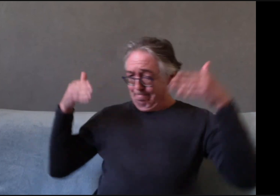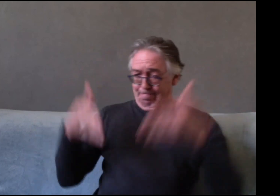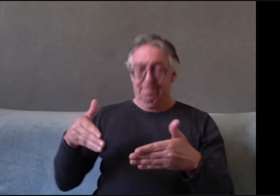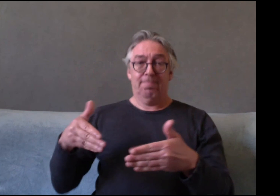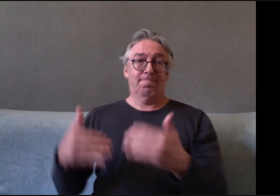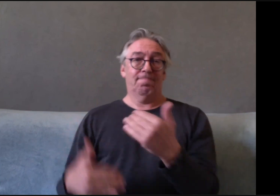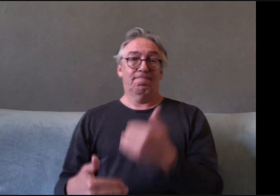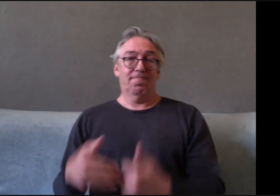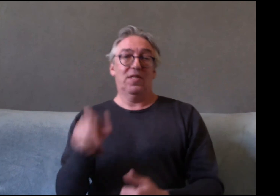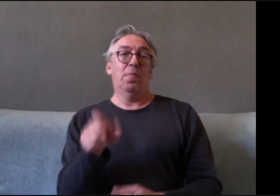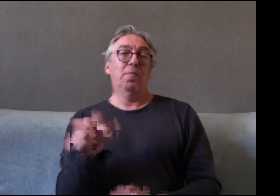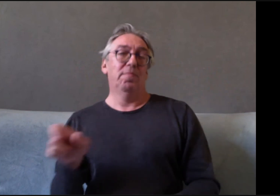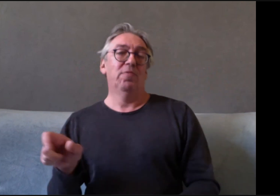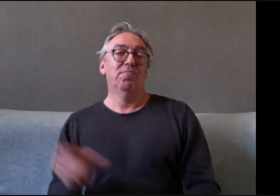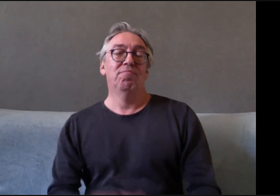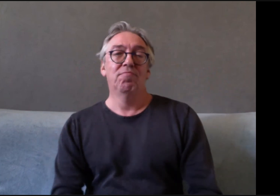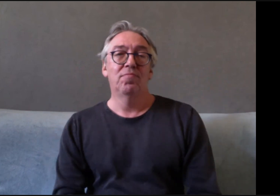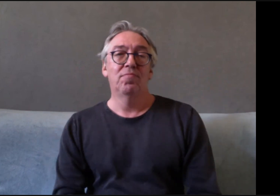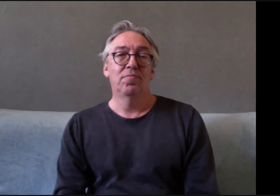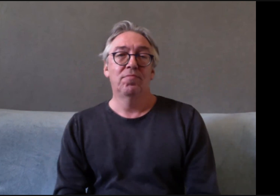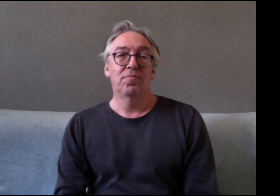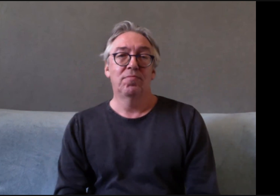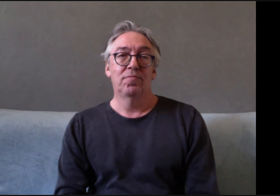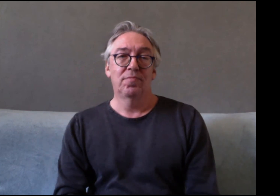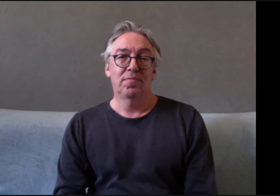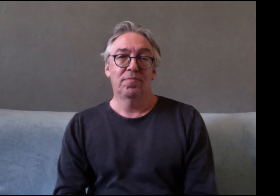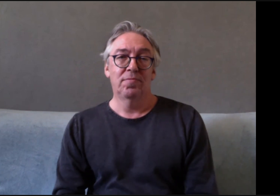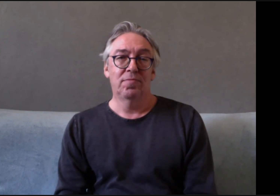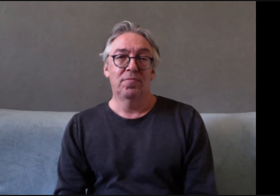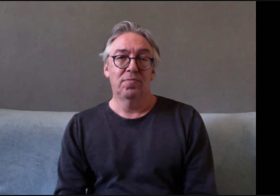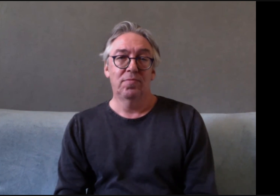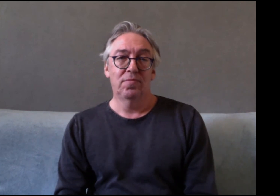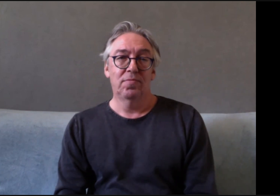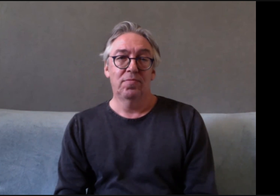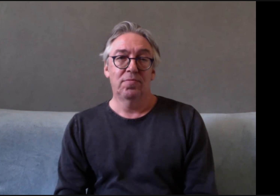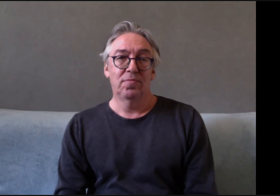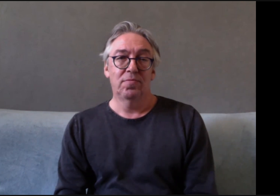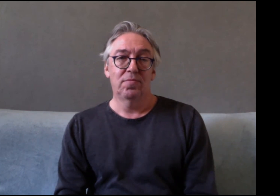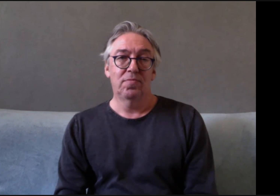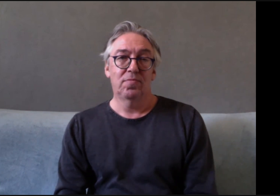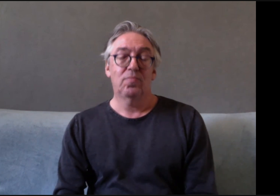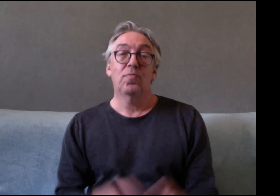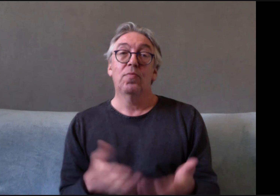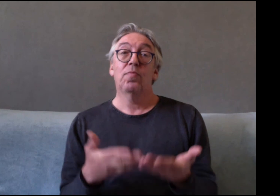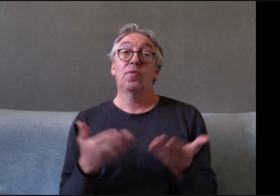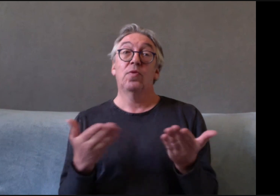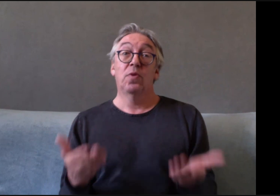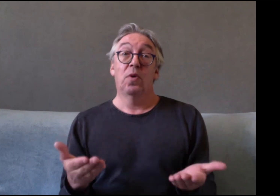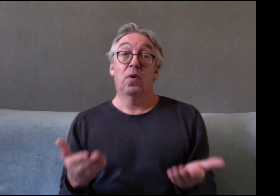[IN OTHER LANGUAGE] Therefore, I hope that after this webinar,